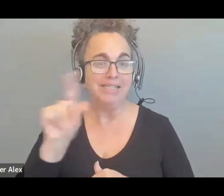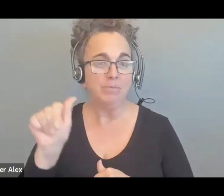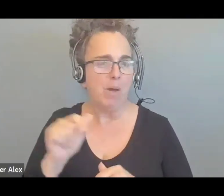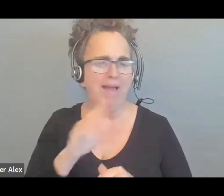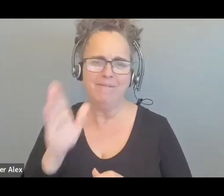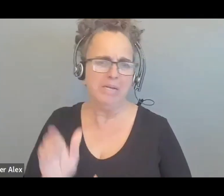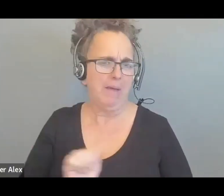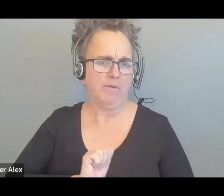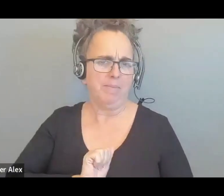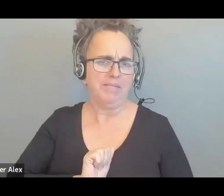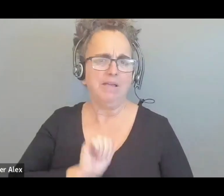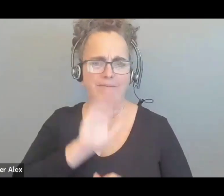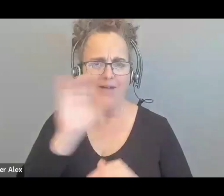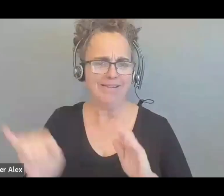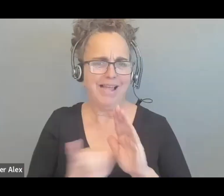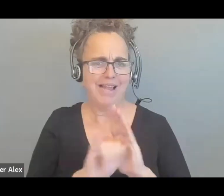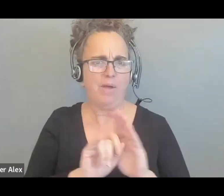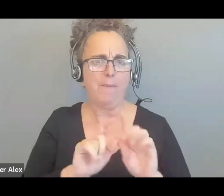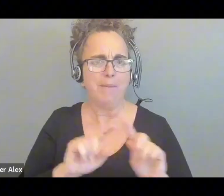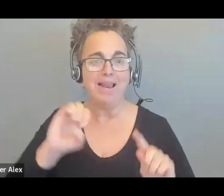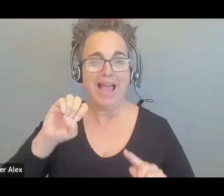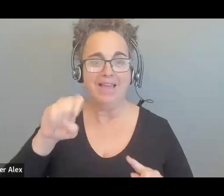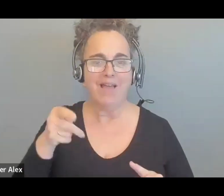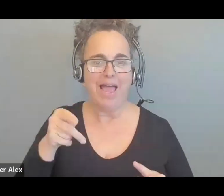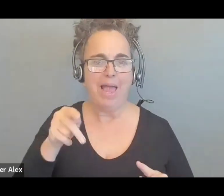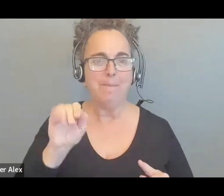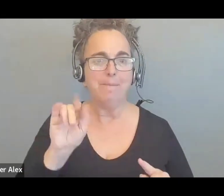but I am an epileptic person in society.